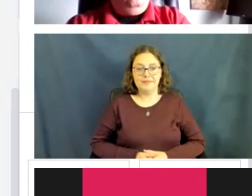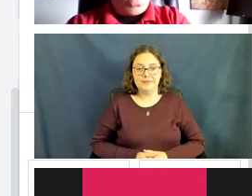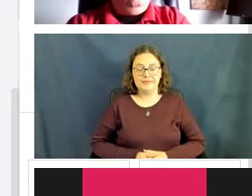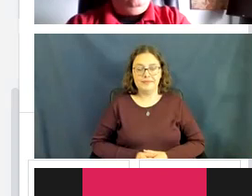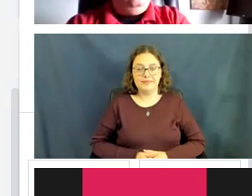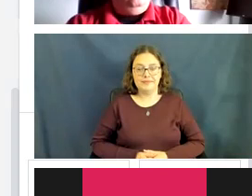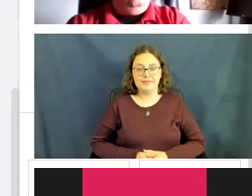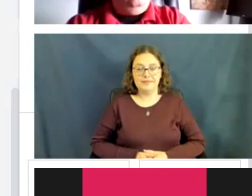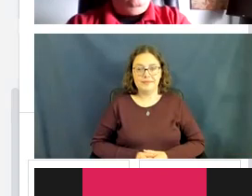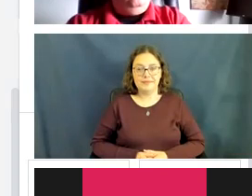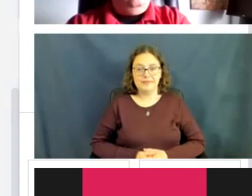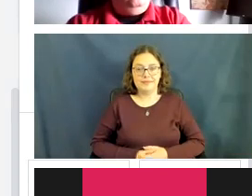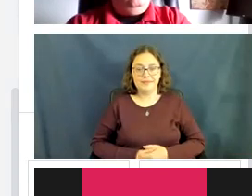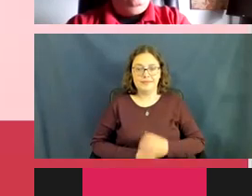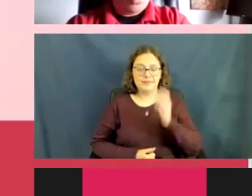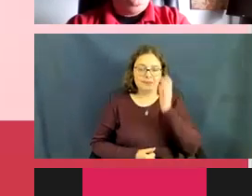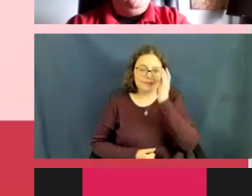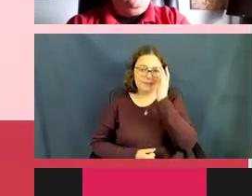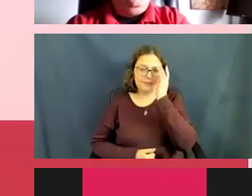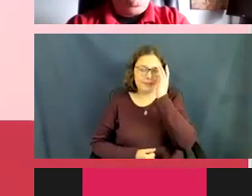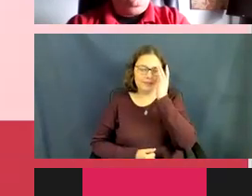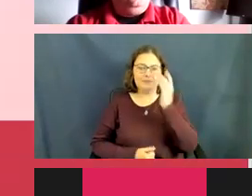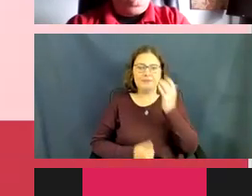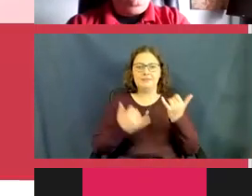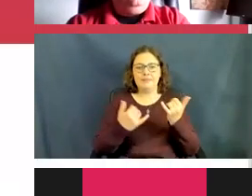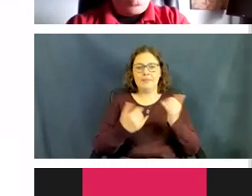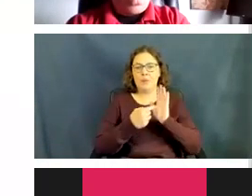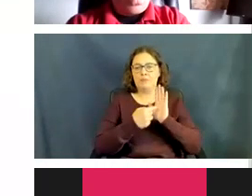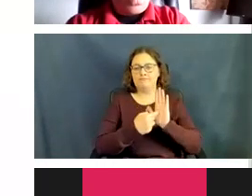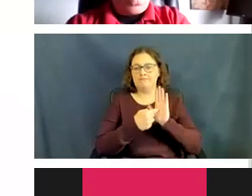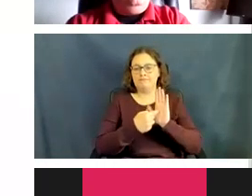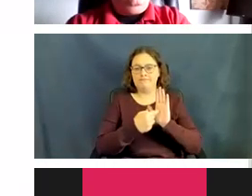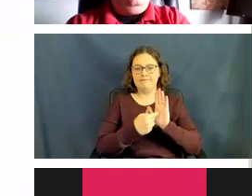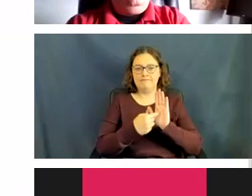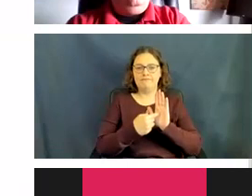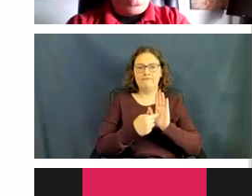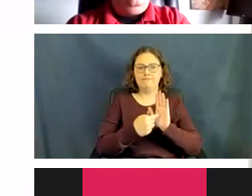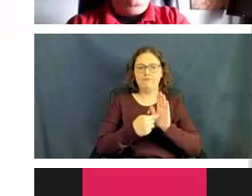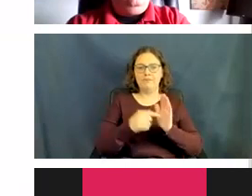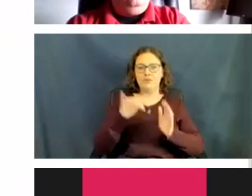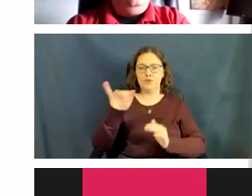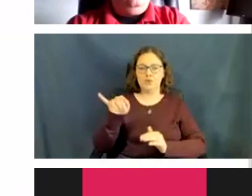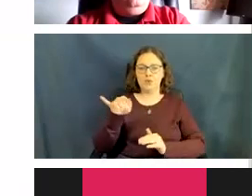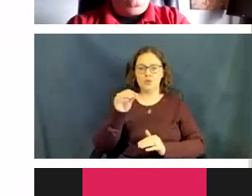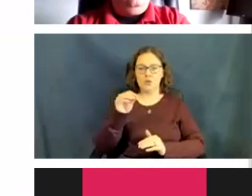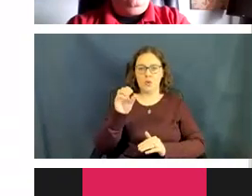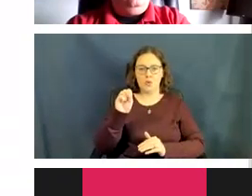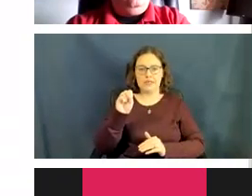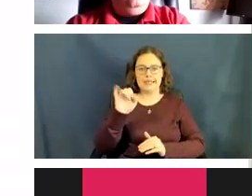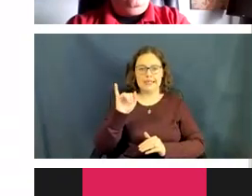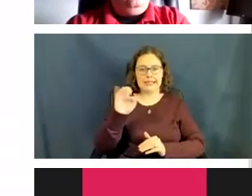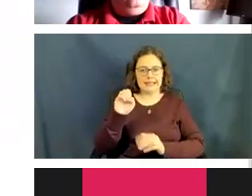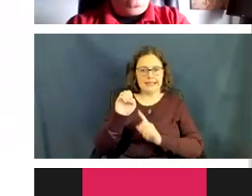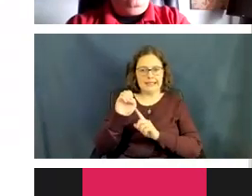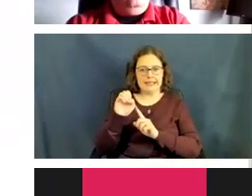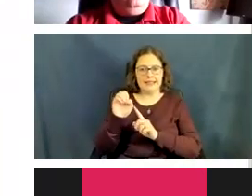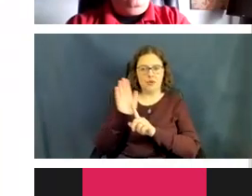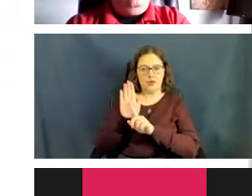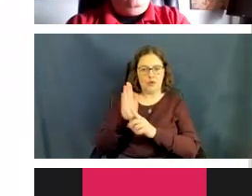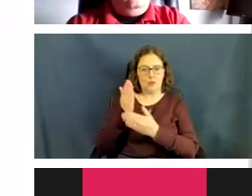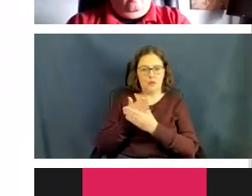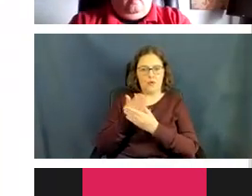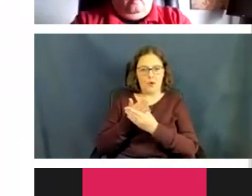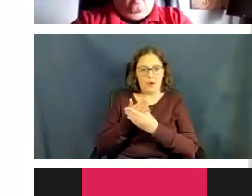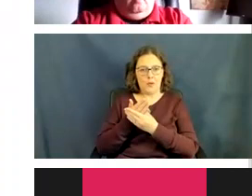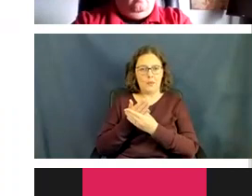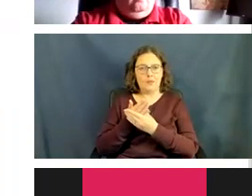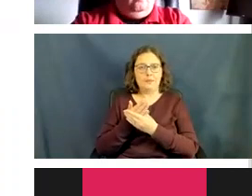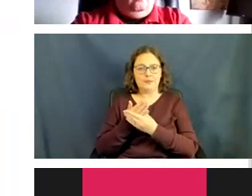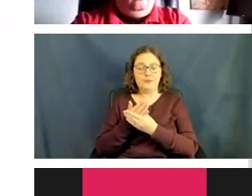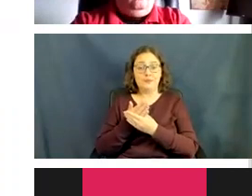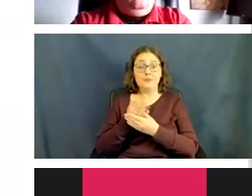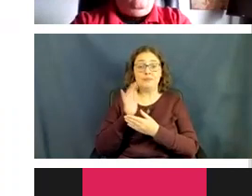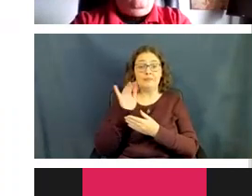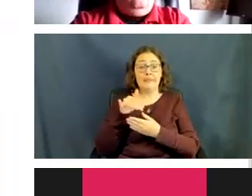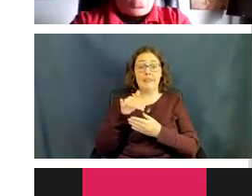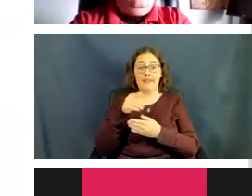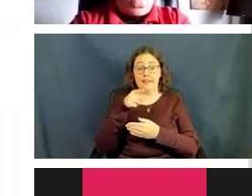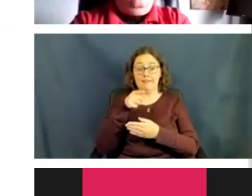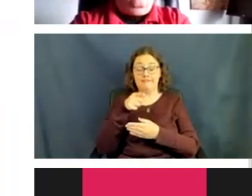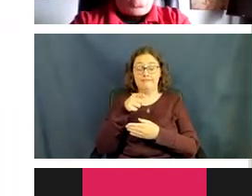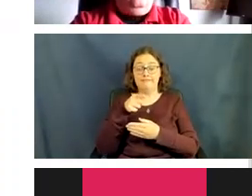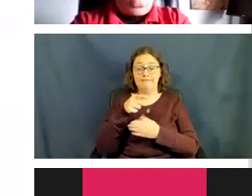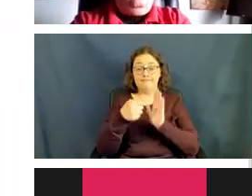When you are sharing, right, look at the bottom part here.